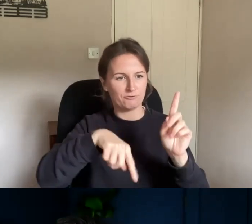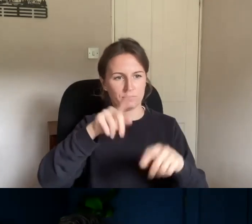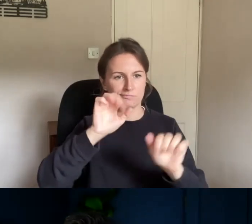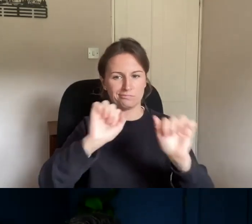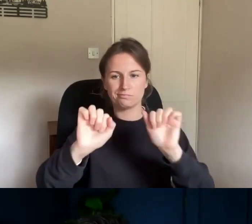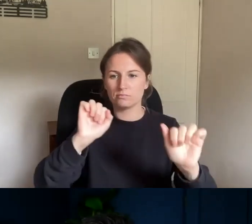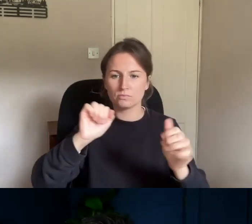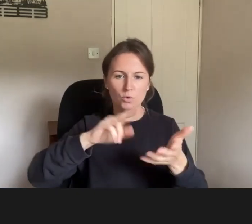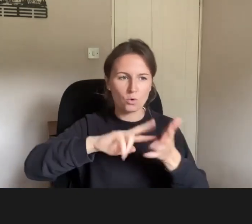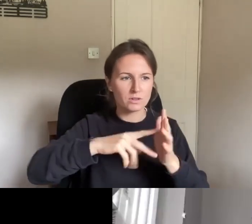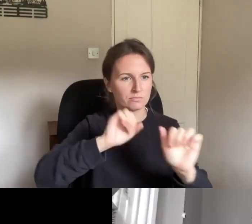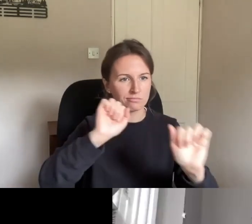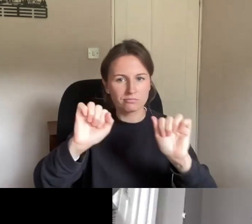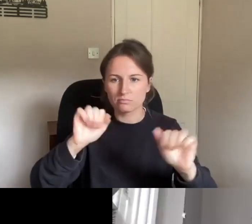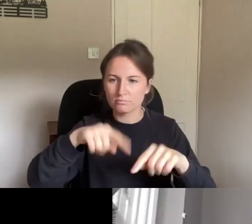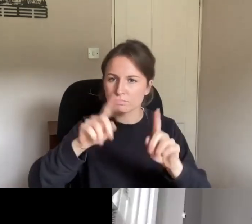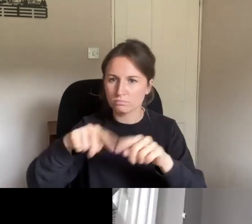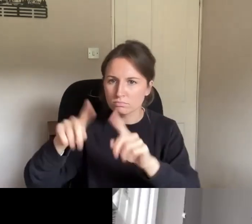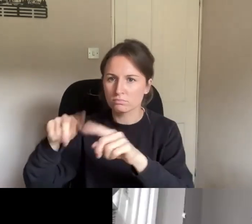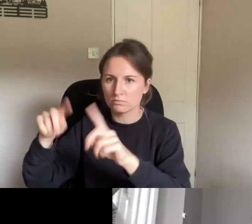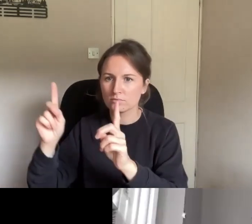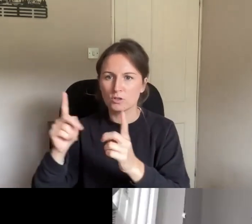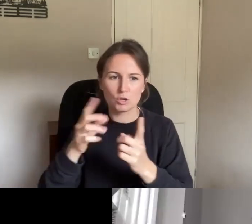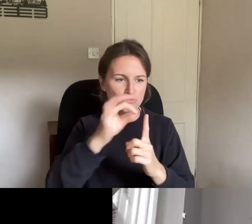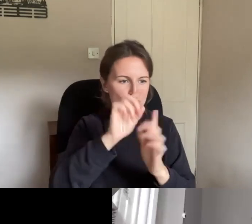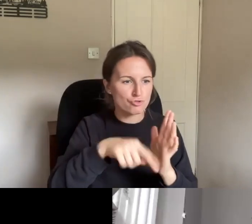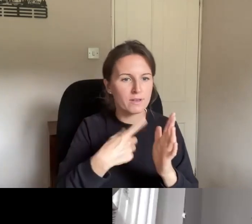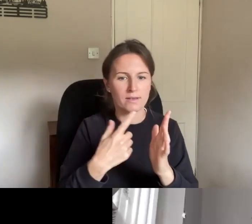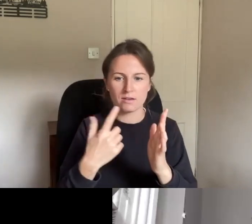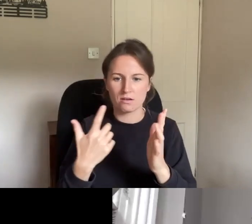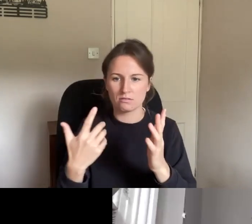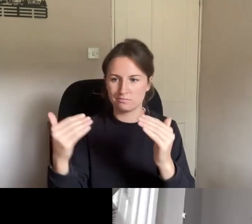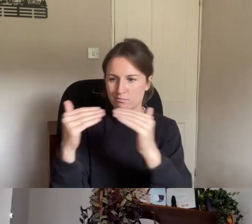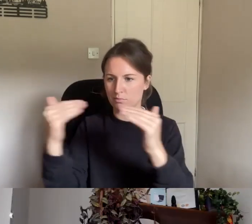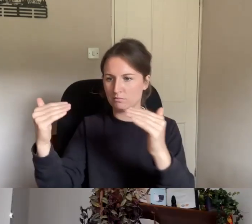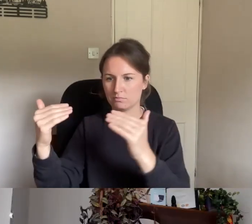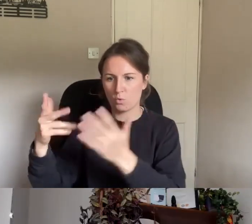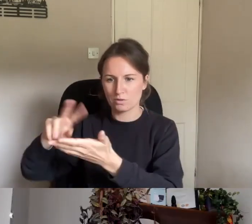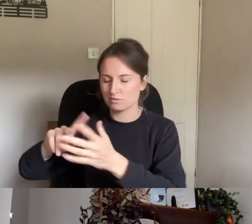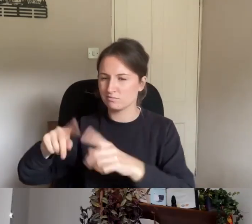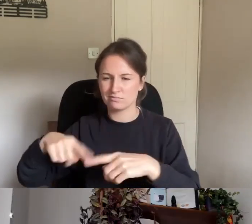and different persons. Each project entered into the awards would demonstrate impact